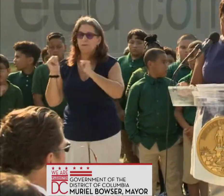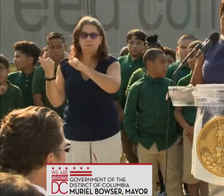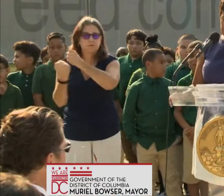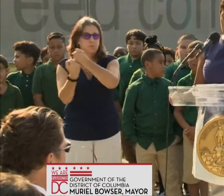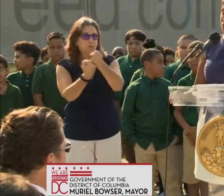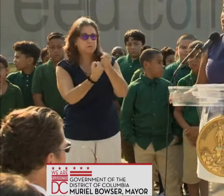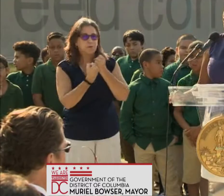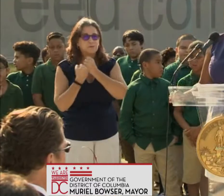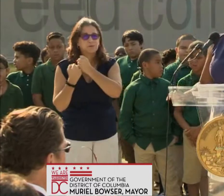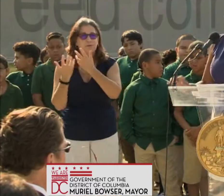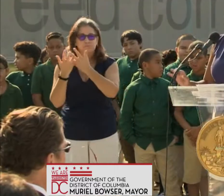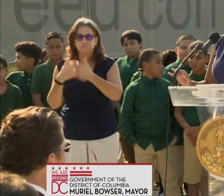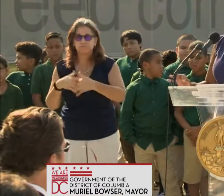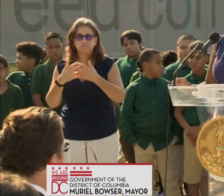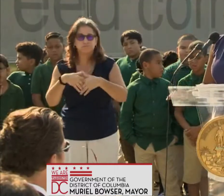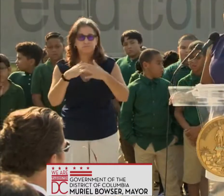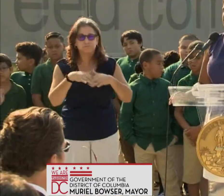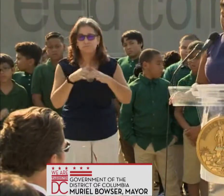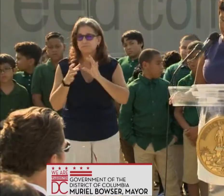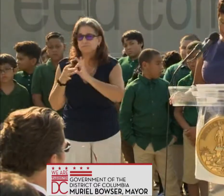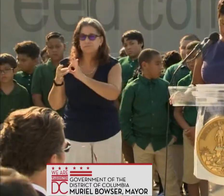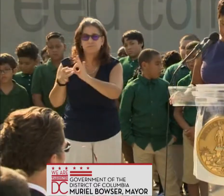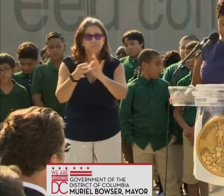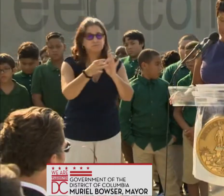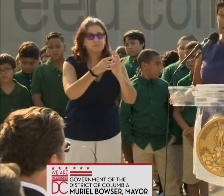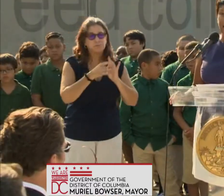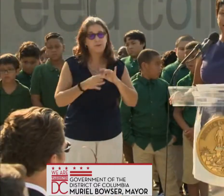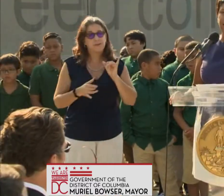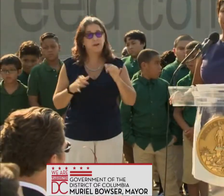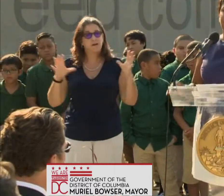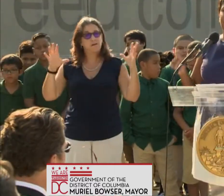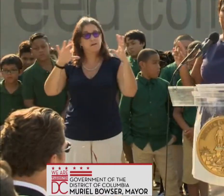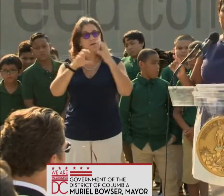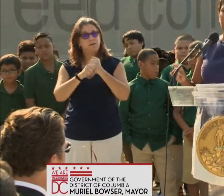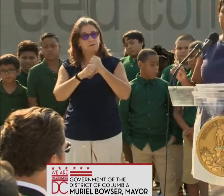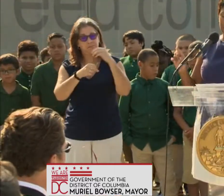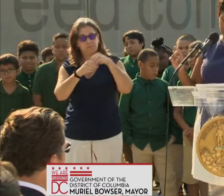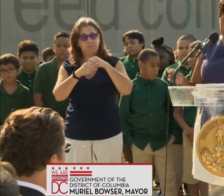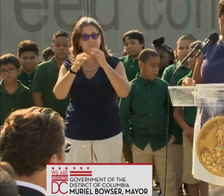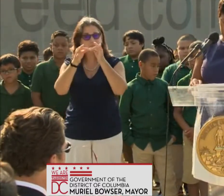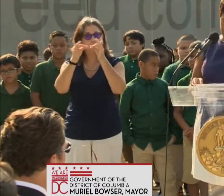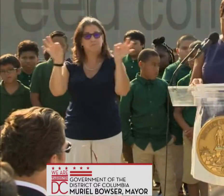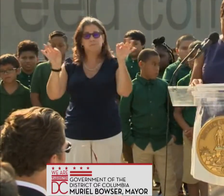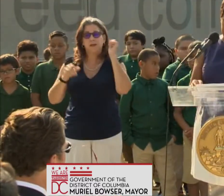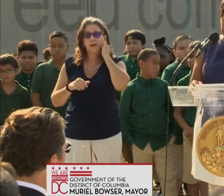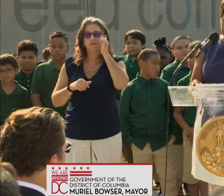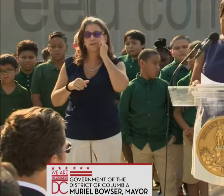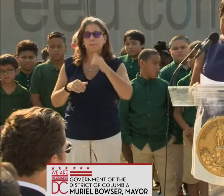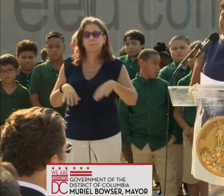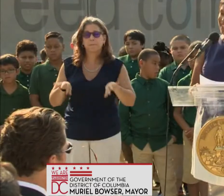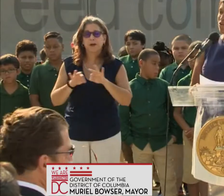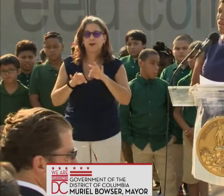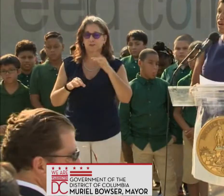critical to realizing academic success their hopes and their dreams we also